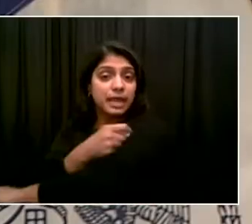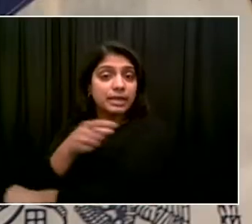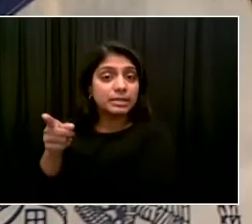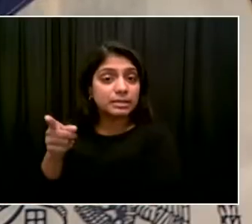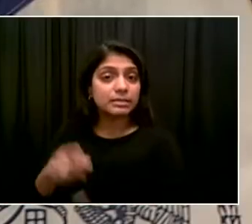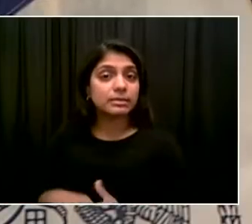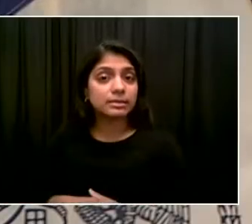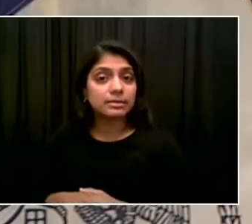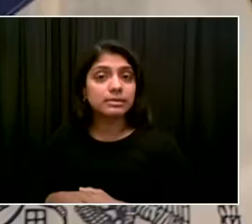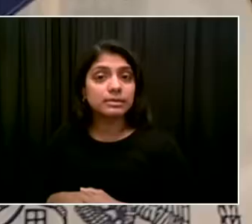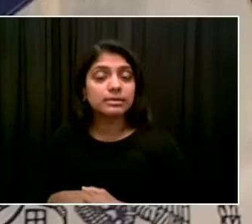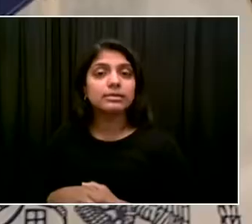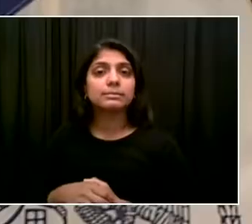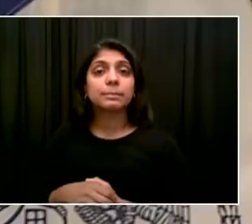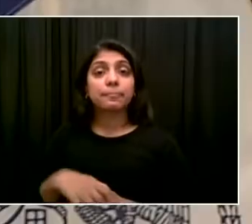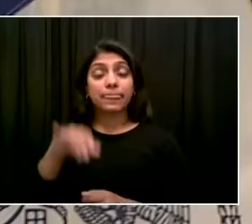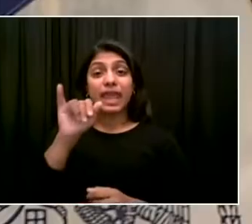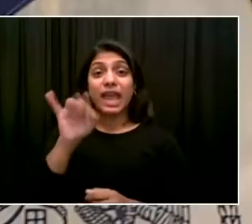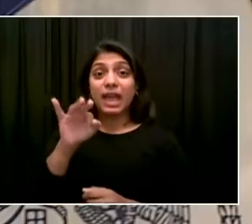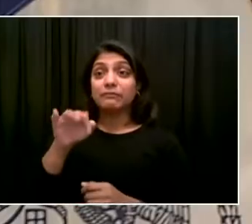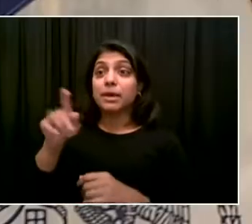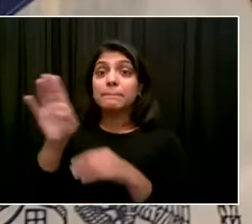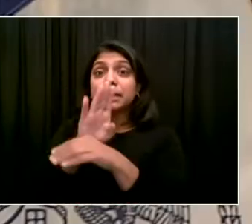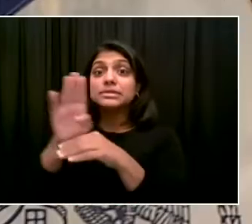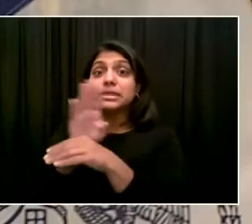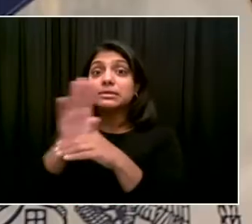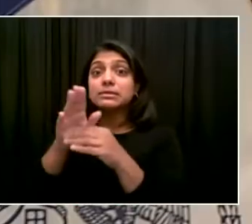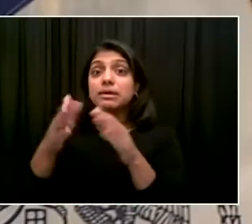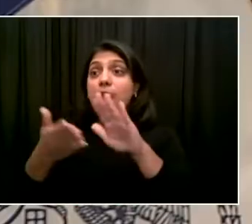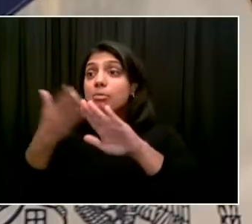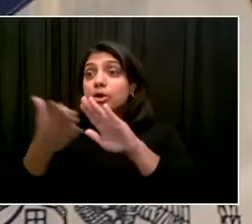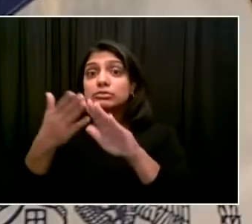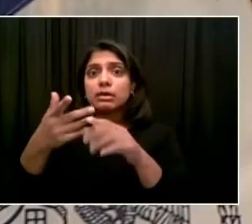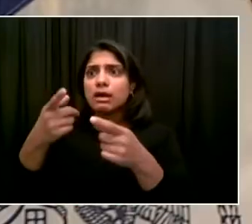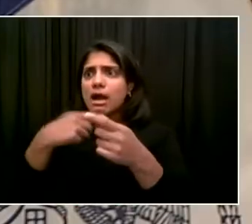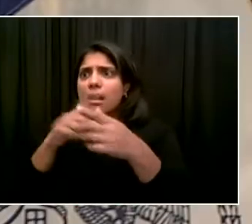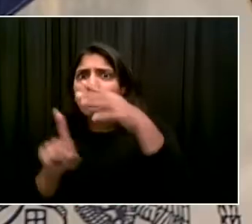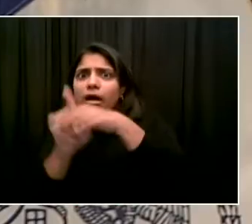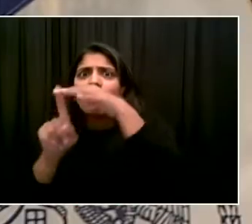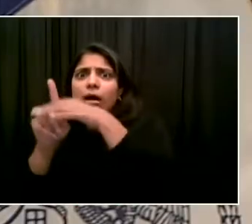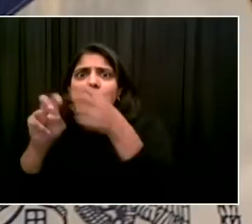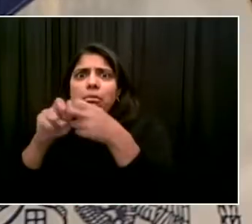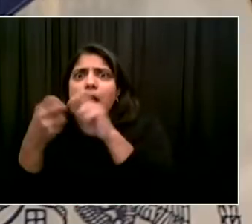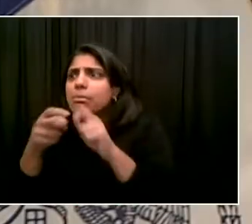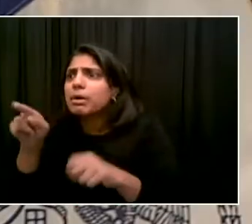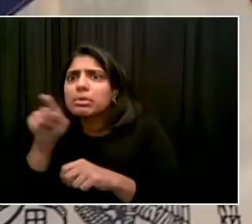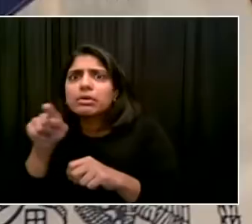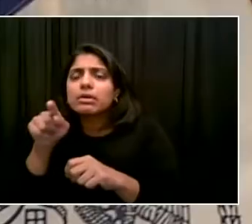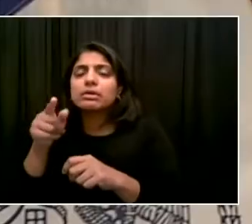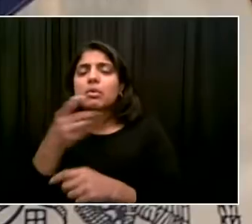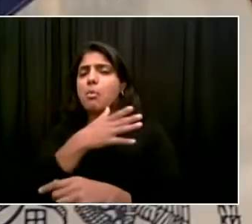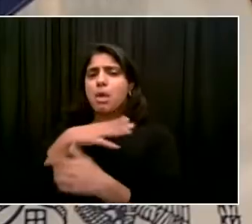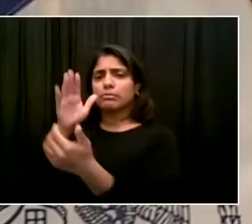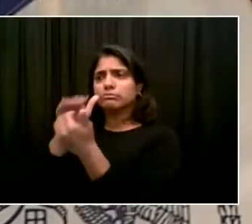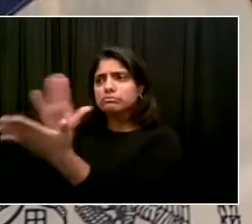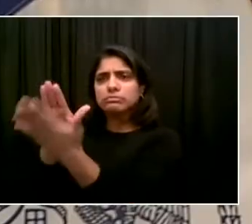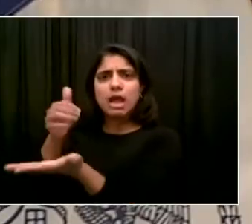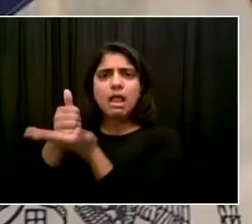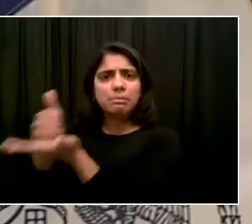HAVE ABILIY TTO WORK INO TTHE PROCESS IF THERE IS A CONCERN. THE COMMISSIONERS ORDER SAYS PEOPLE NEED TO BE VACCINATED. THE EXCEPTION IS